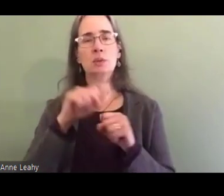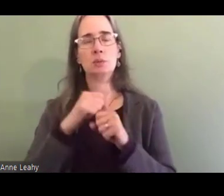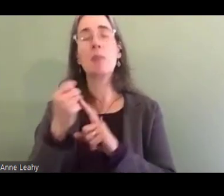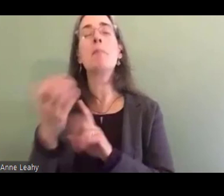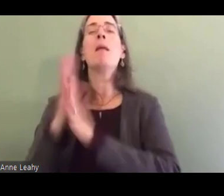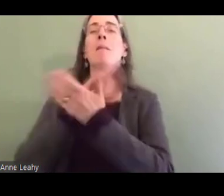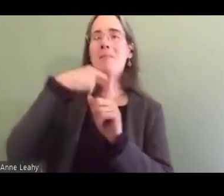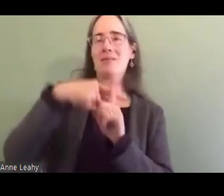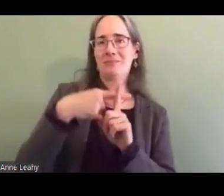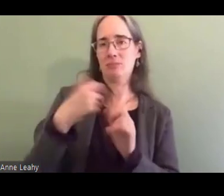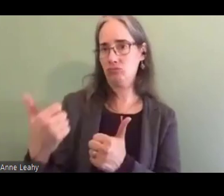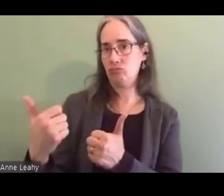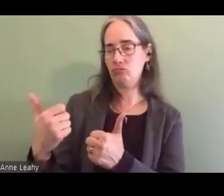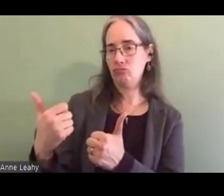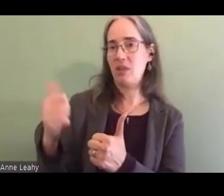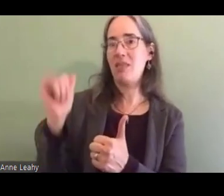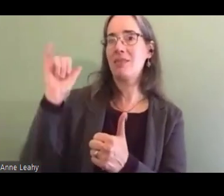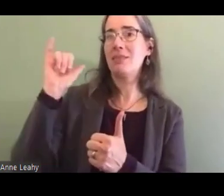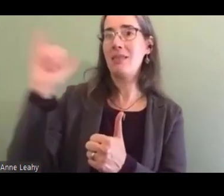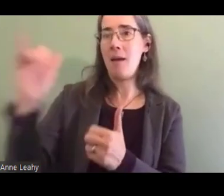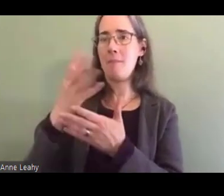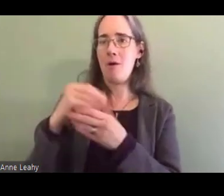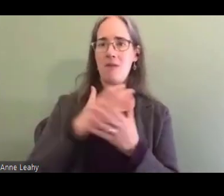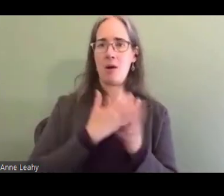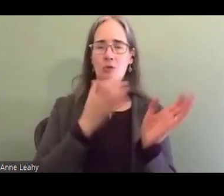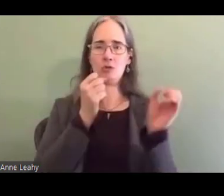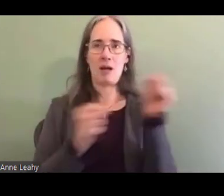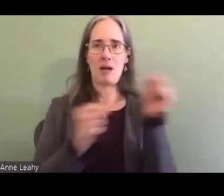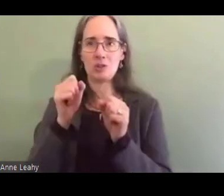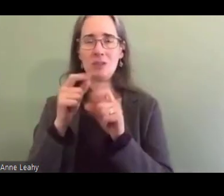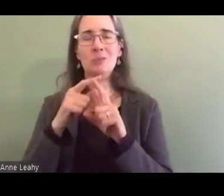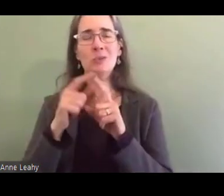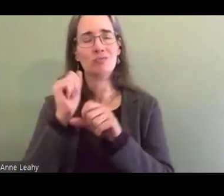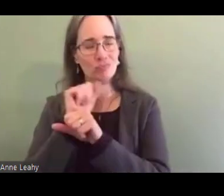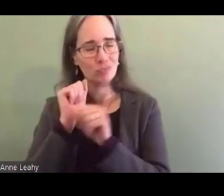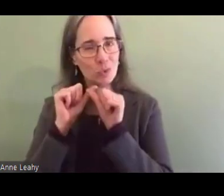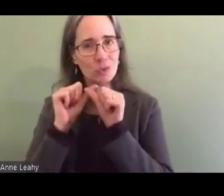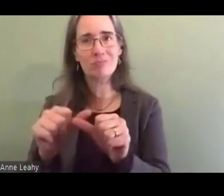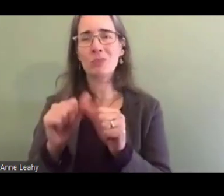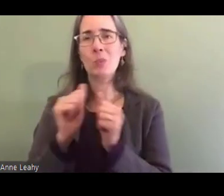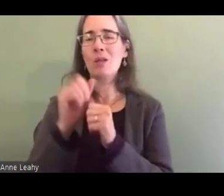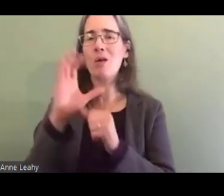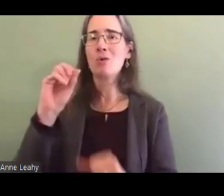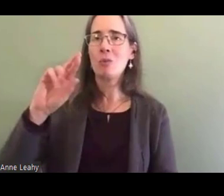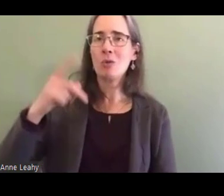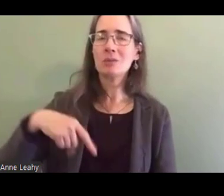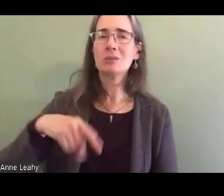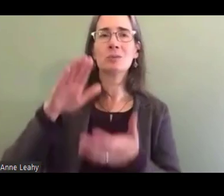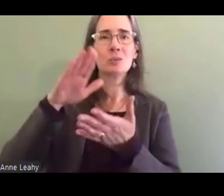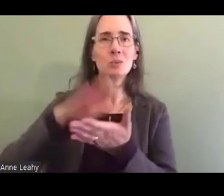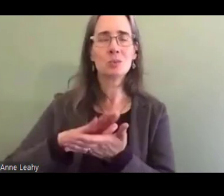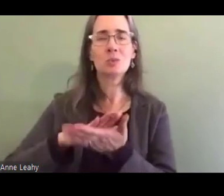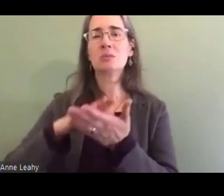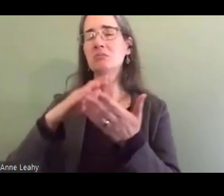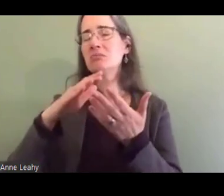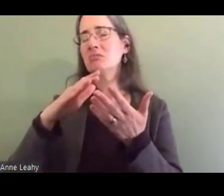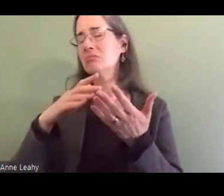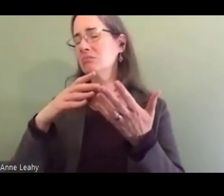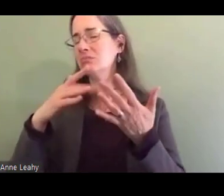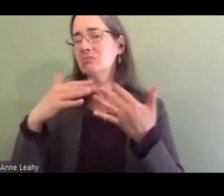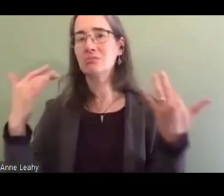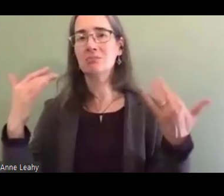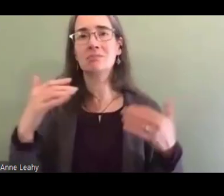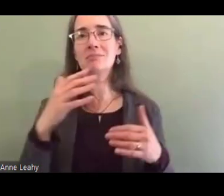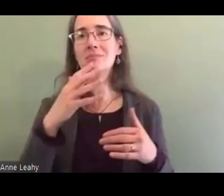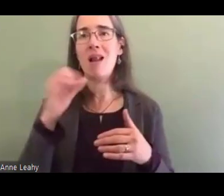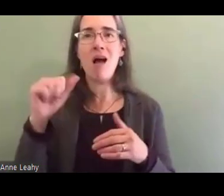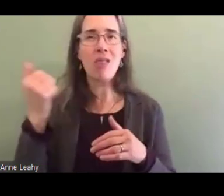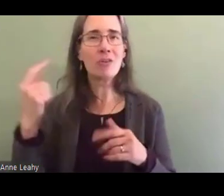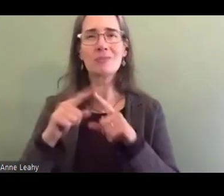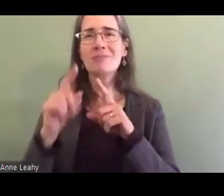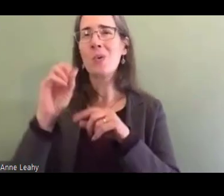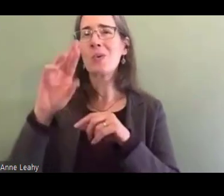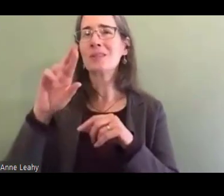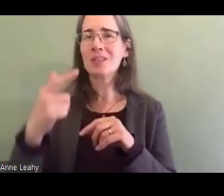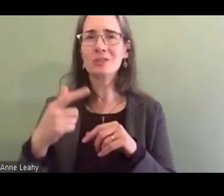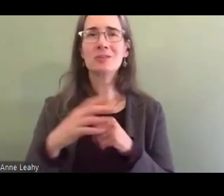So that is part of our strategy. We are going to continue to work with corporations and schools and other organizations